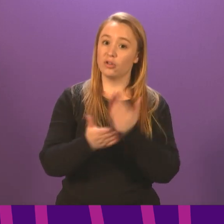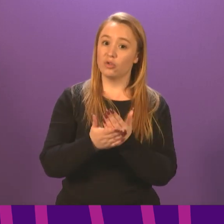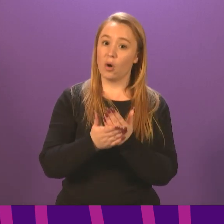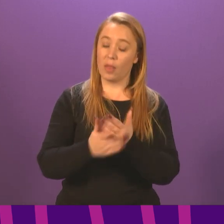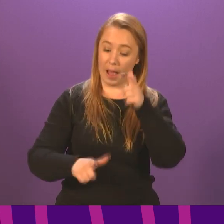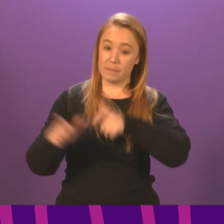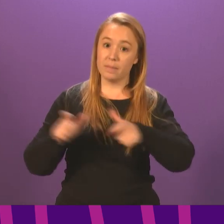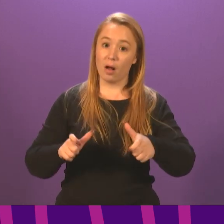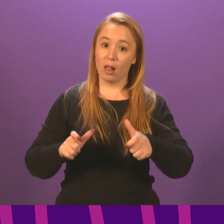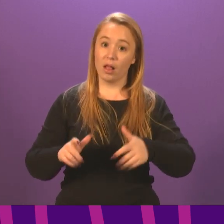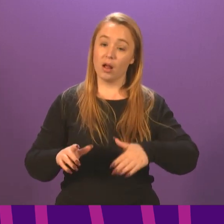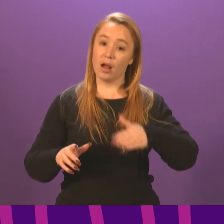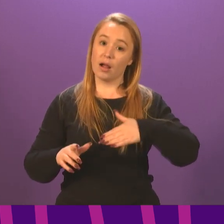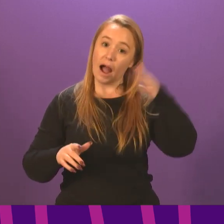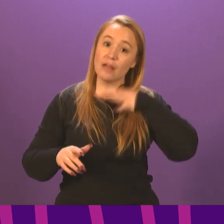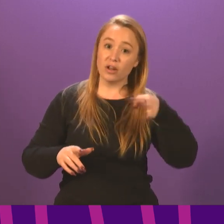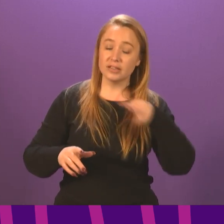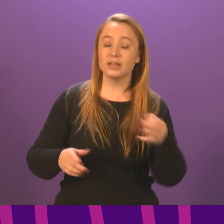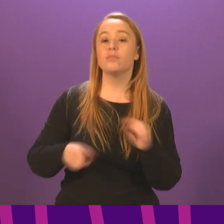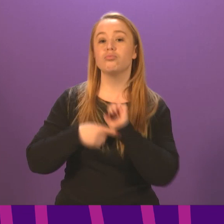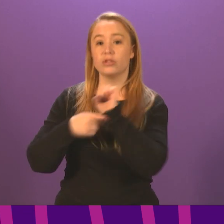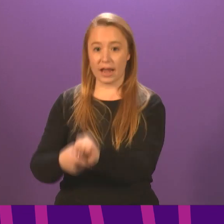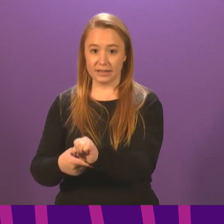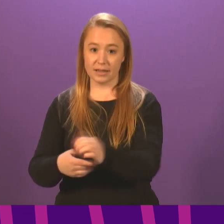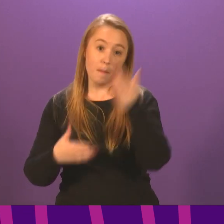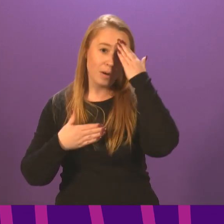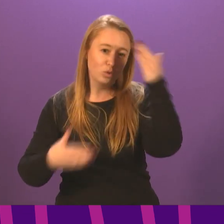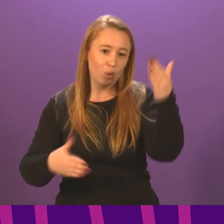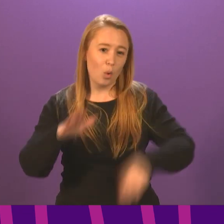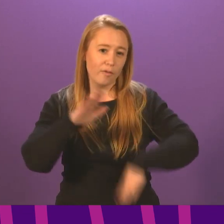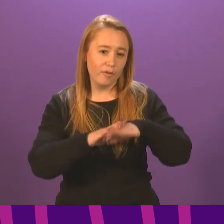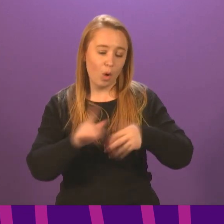on transmission from one person to another. That is another reason why we have to carefully